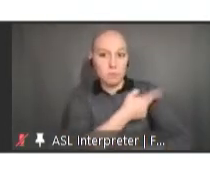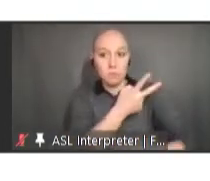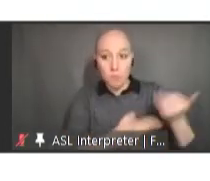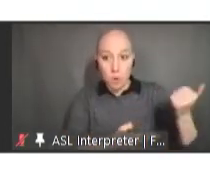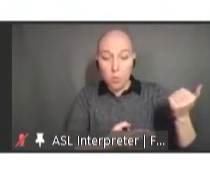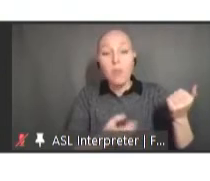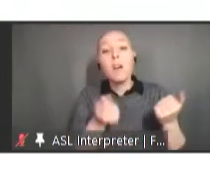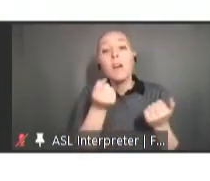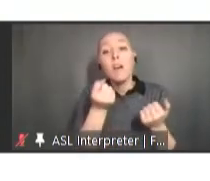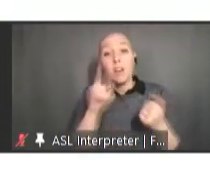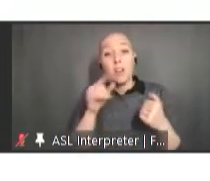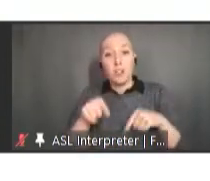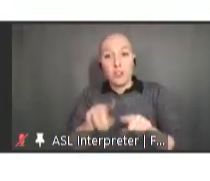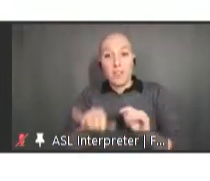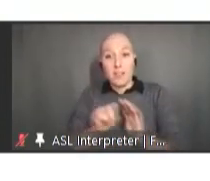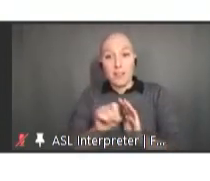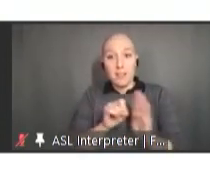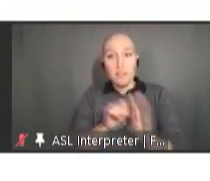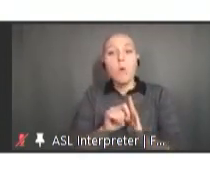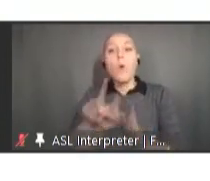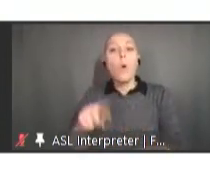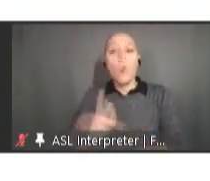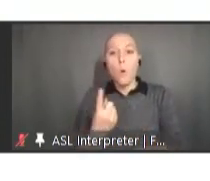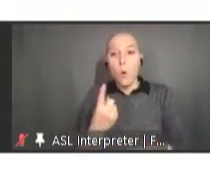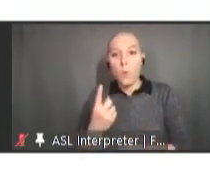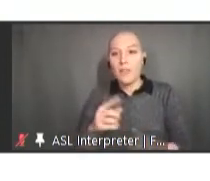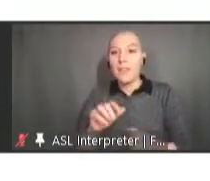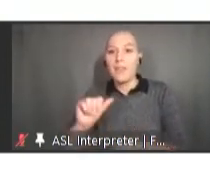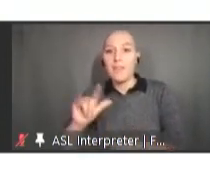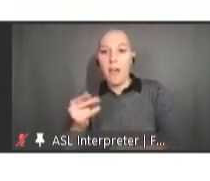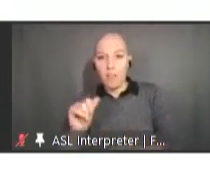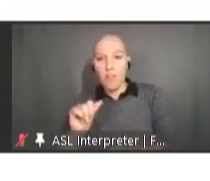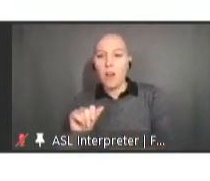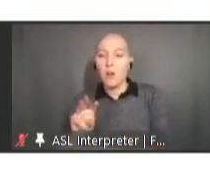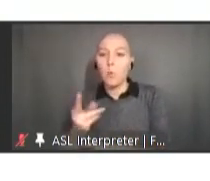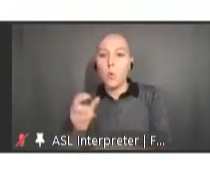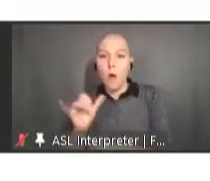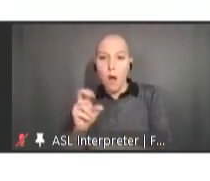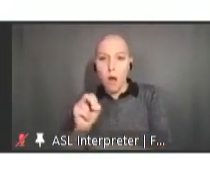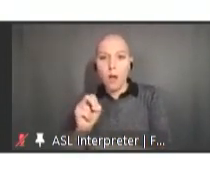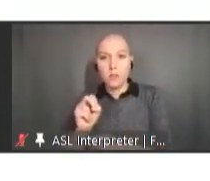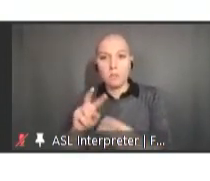were circulating in the U.S. Future Moderna correlates analysis being planned will study